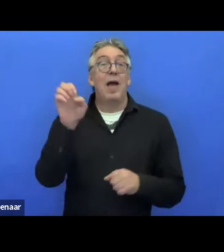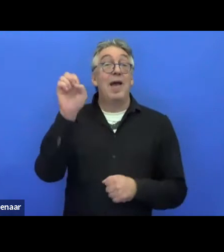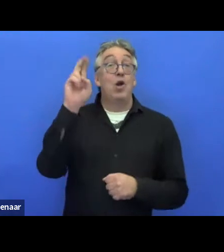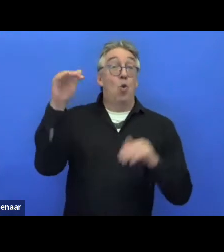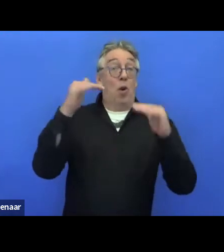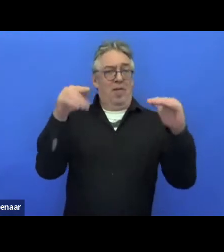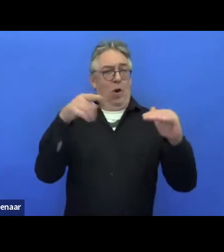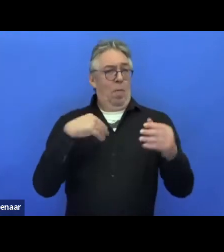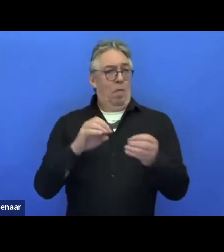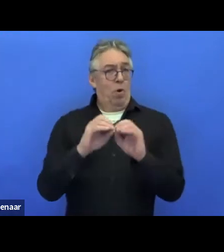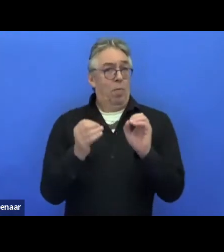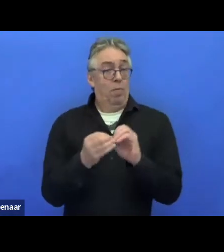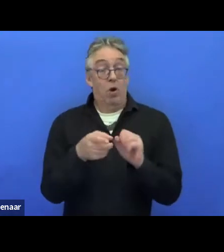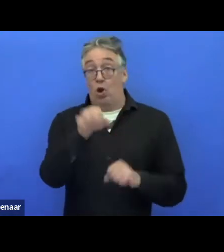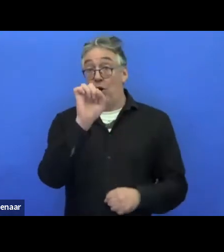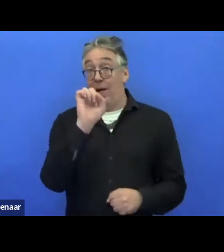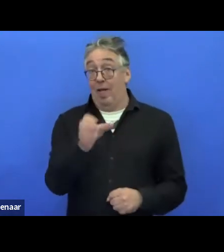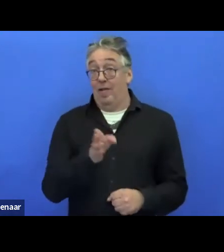or national Ombudsman in your country